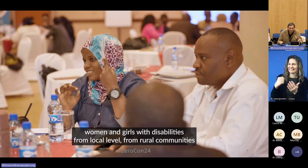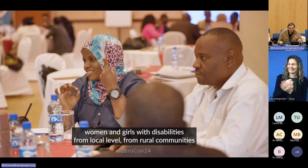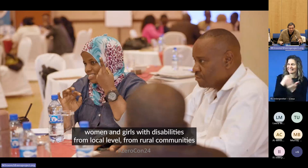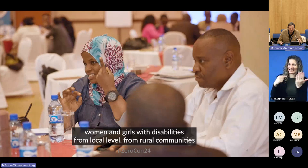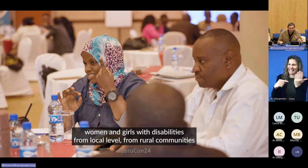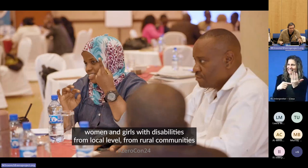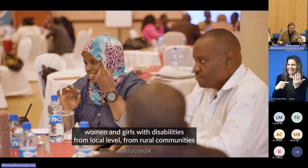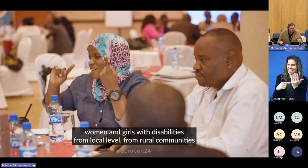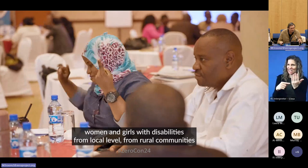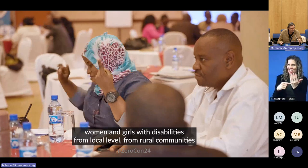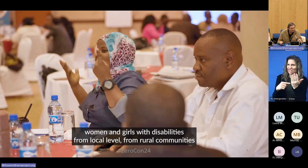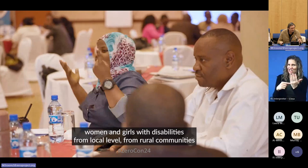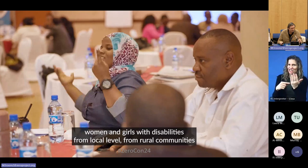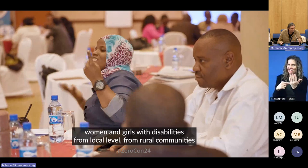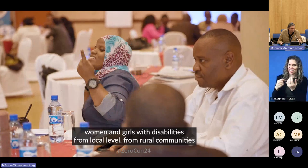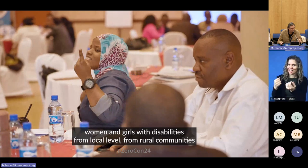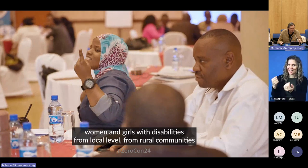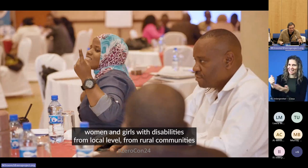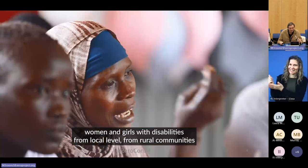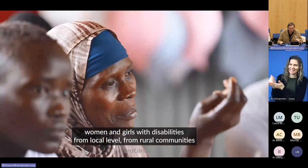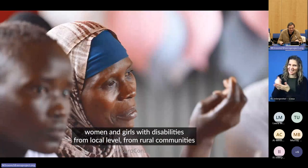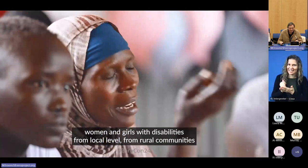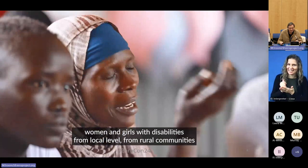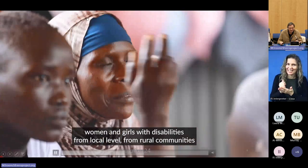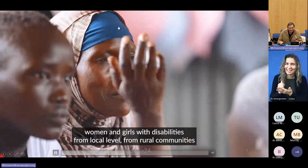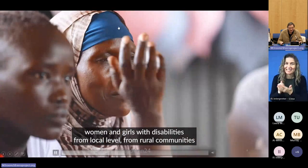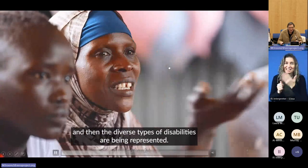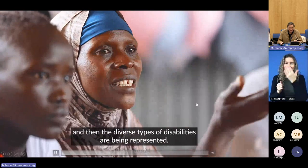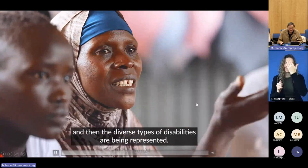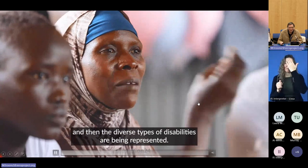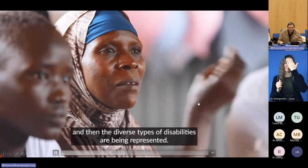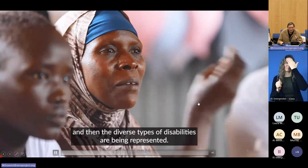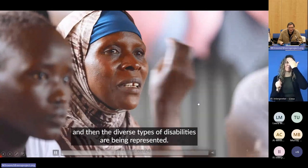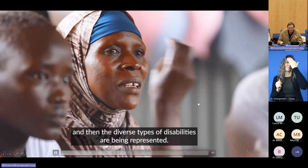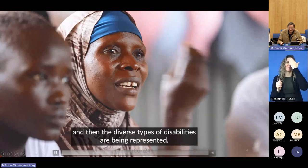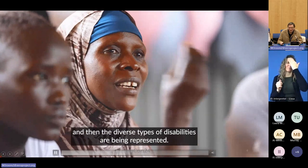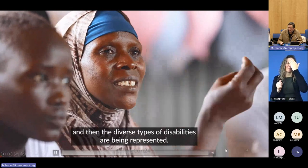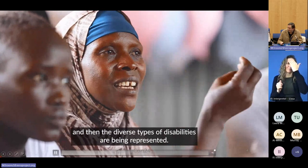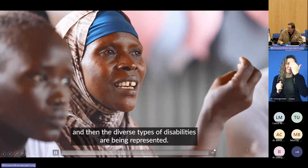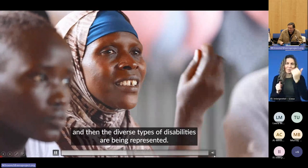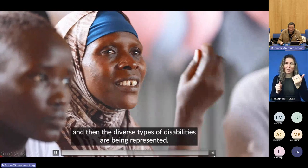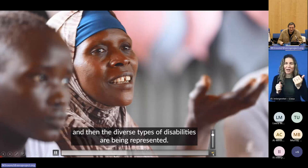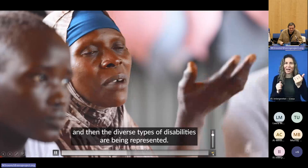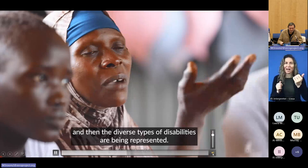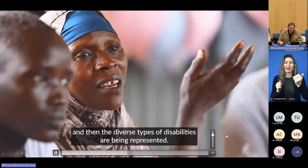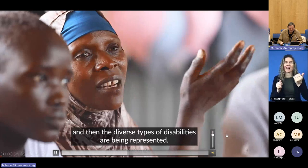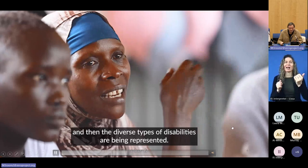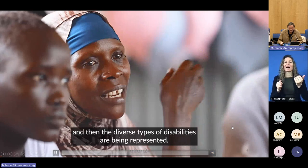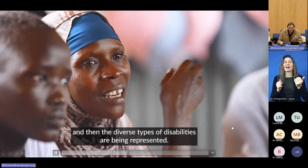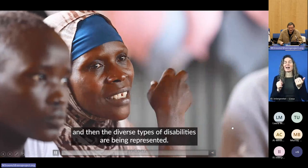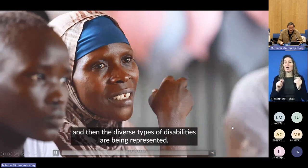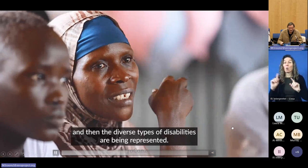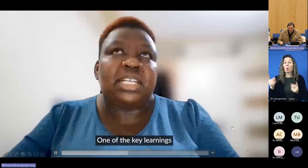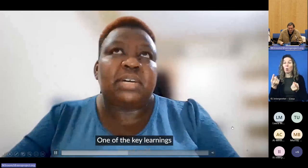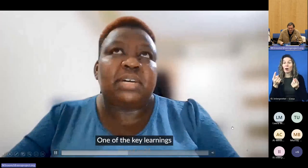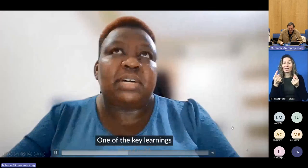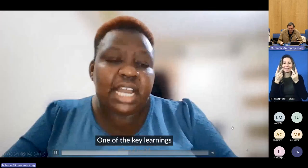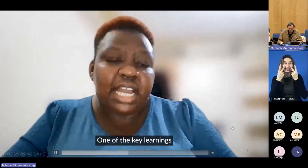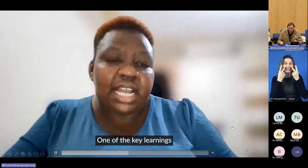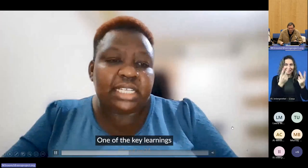because we not only want to see our friends from the OPDs, we also want to hear them. Let me move